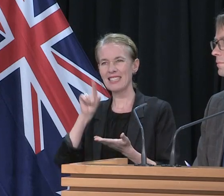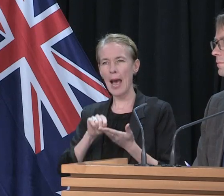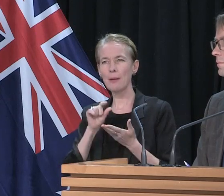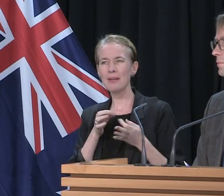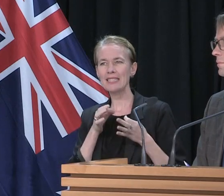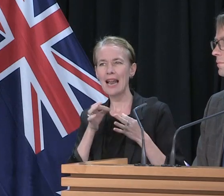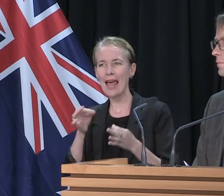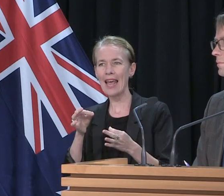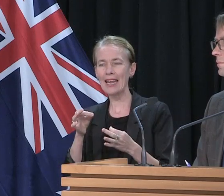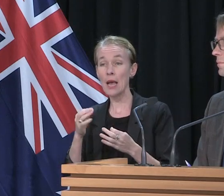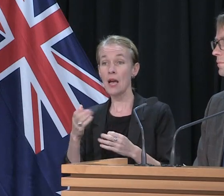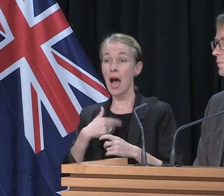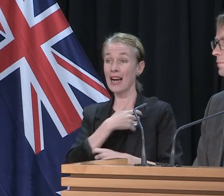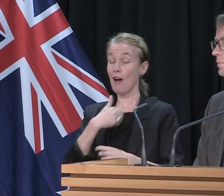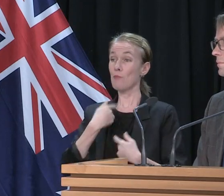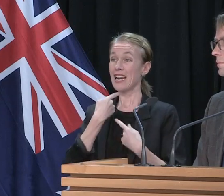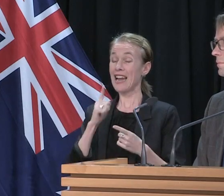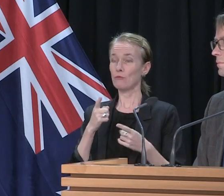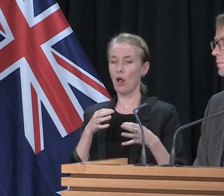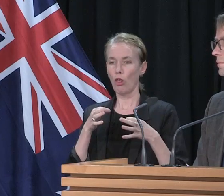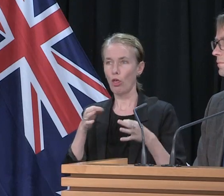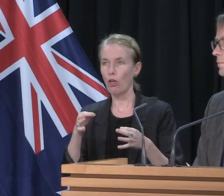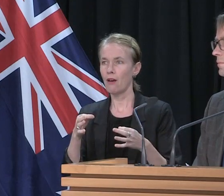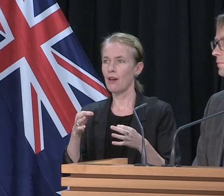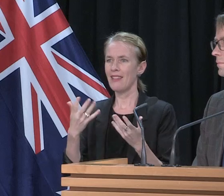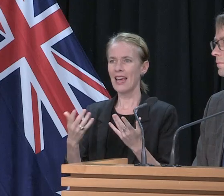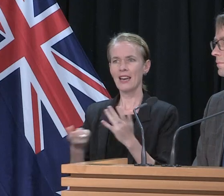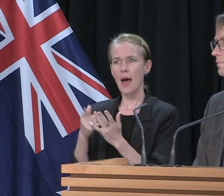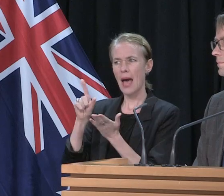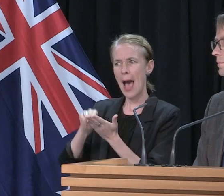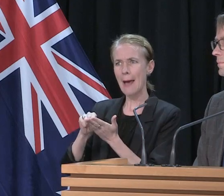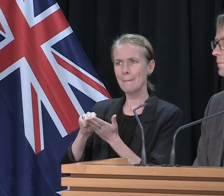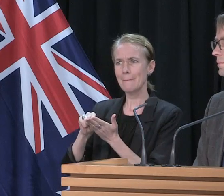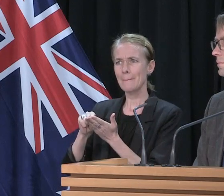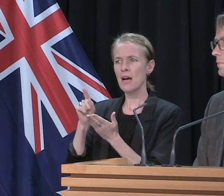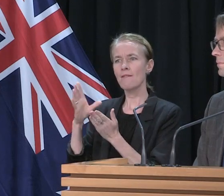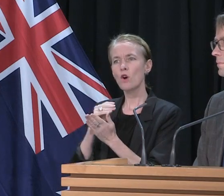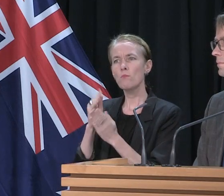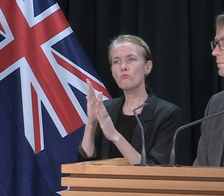on April 20, it came out on May 20, the week after we moved to level 2. And the